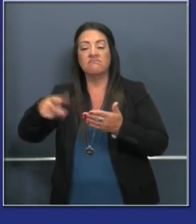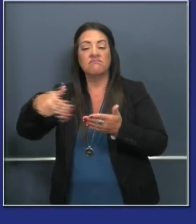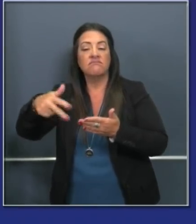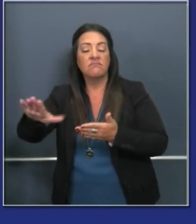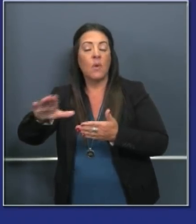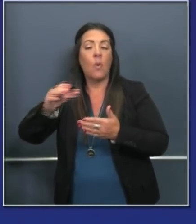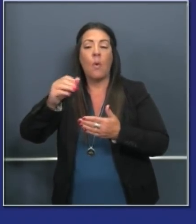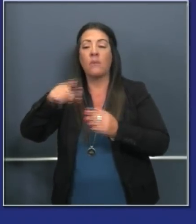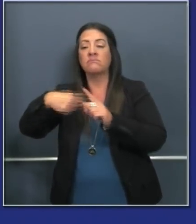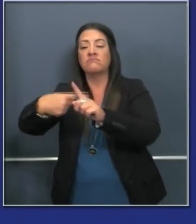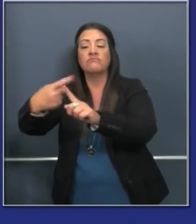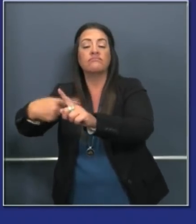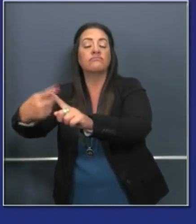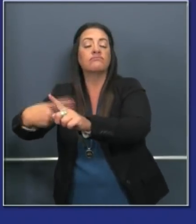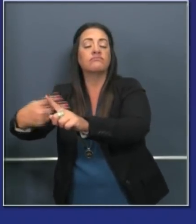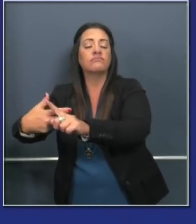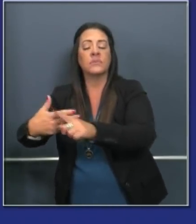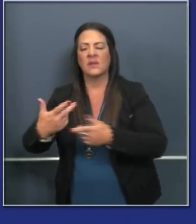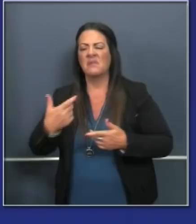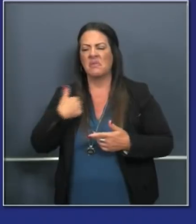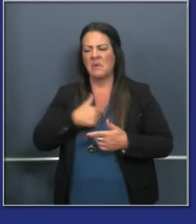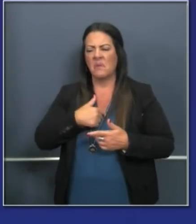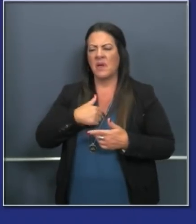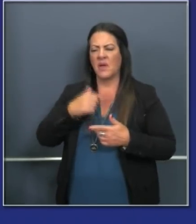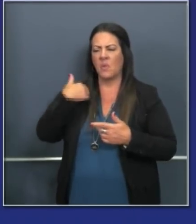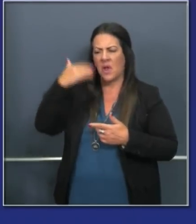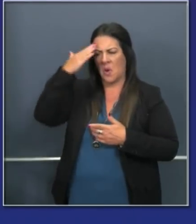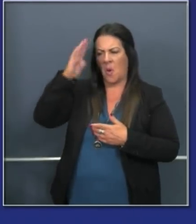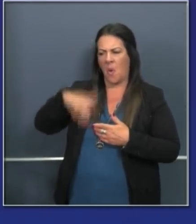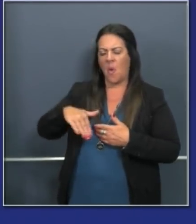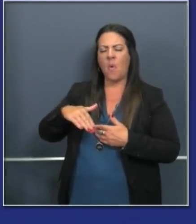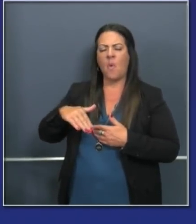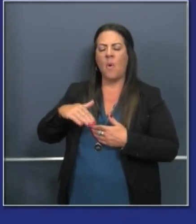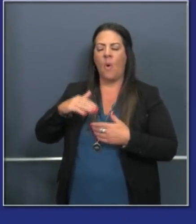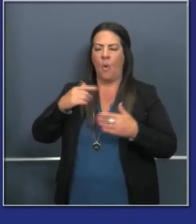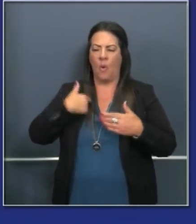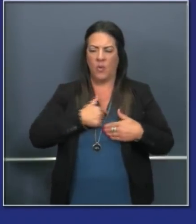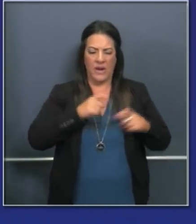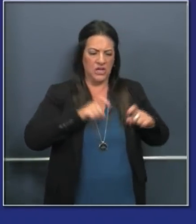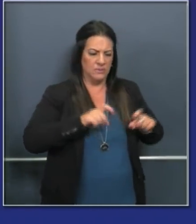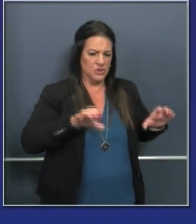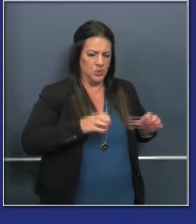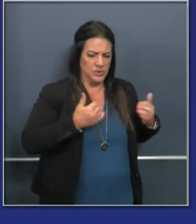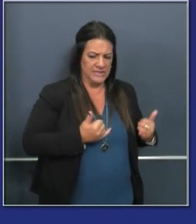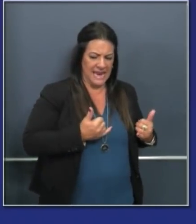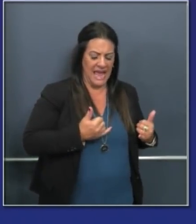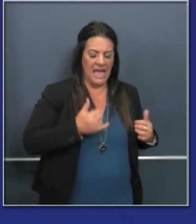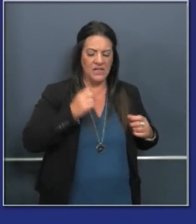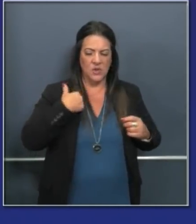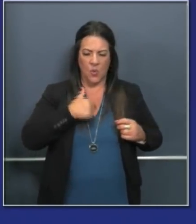DISTANCE AND WHERE WE WILL END UP IN THE NEXT FEW WEEKS AND MONTHS BASED ON THOSE